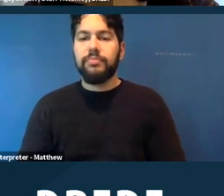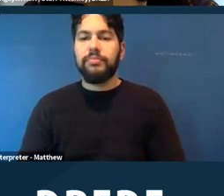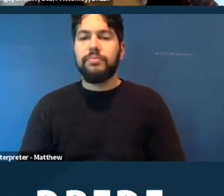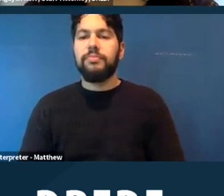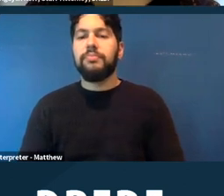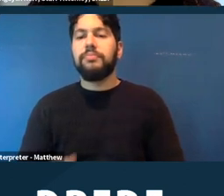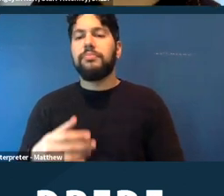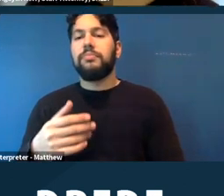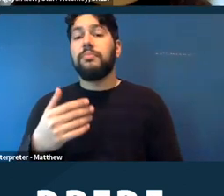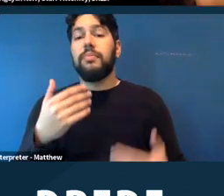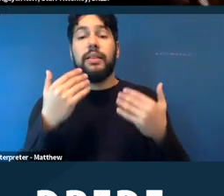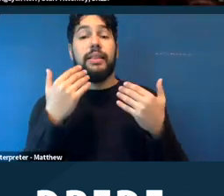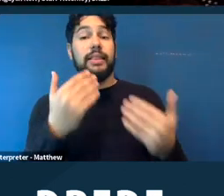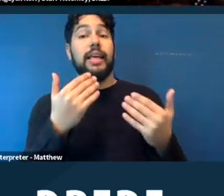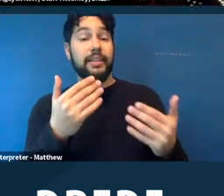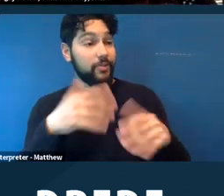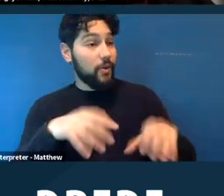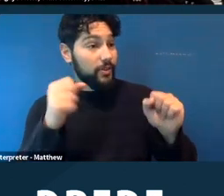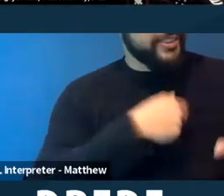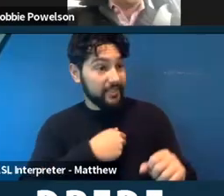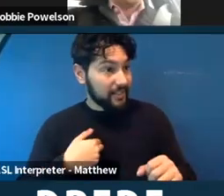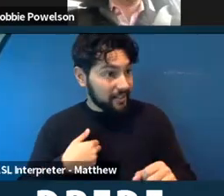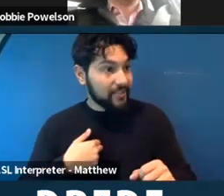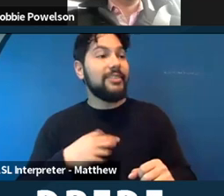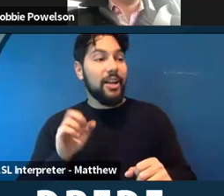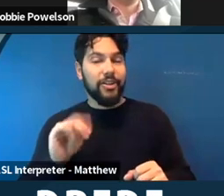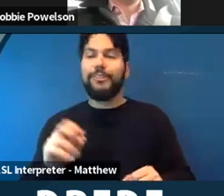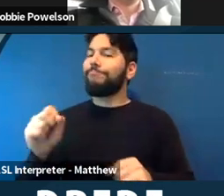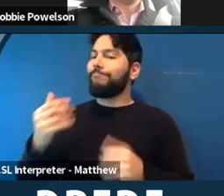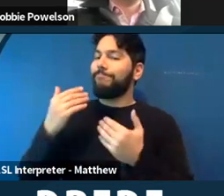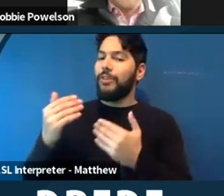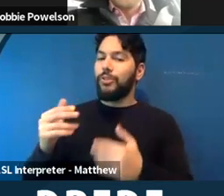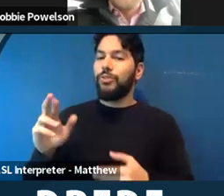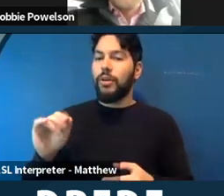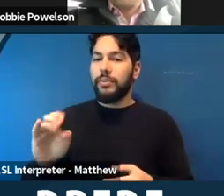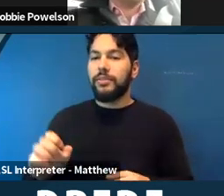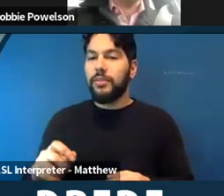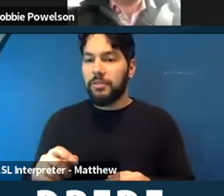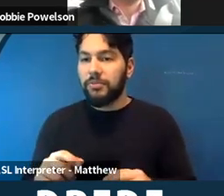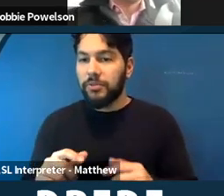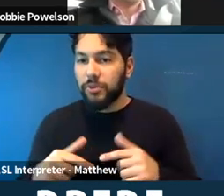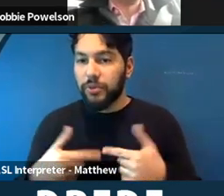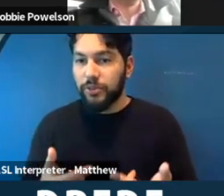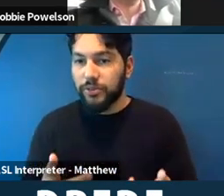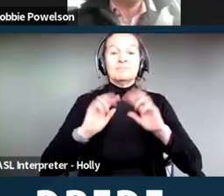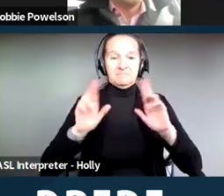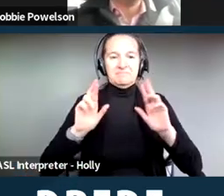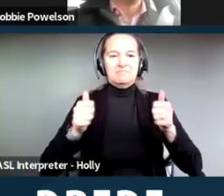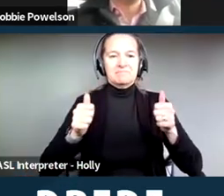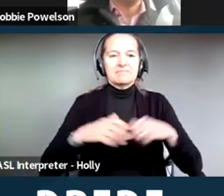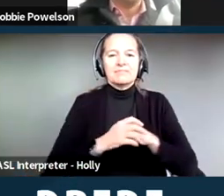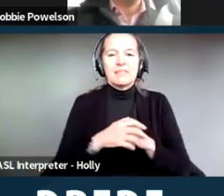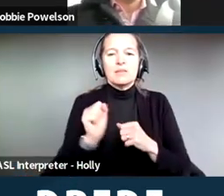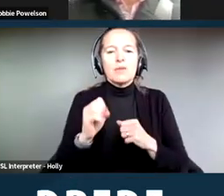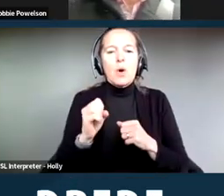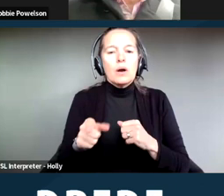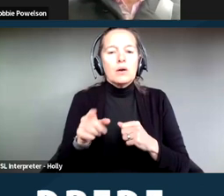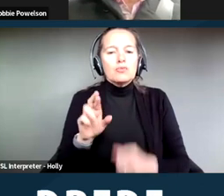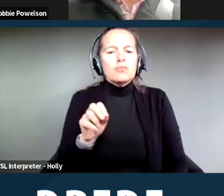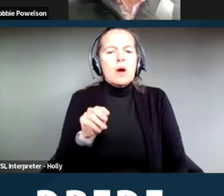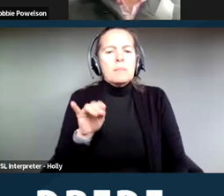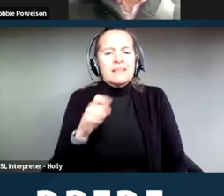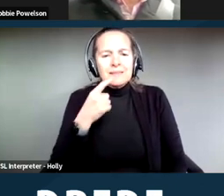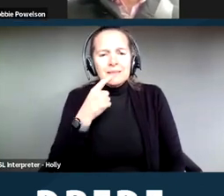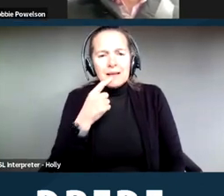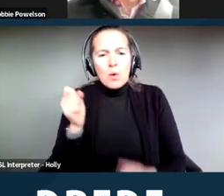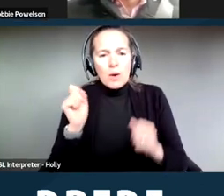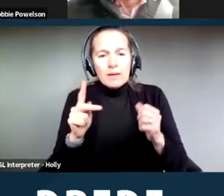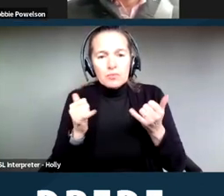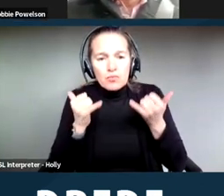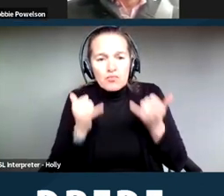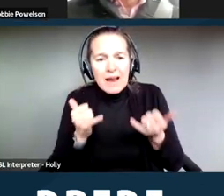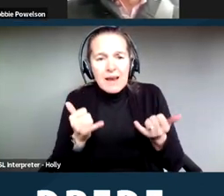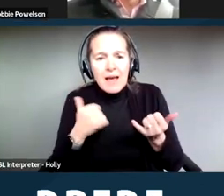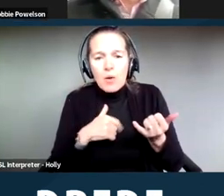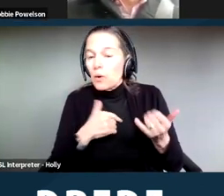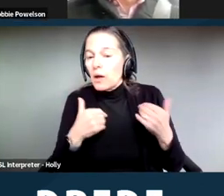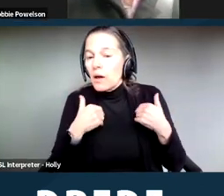Thanks, Robbie. >> ROBBIE: We have a pretty semi‑permanent